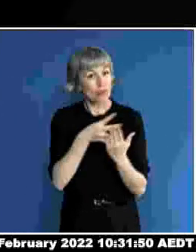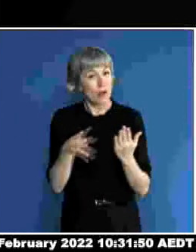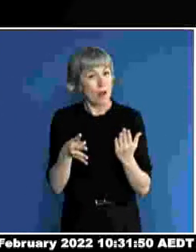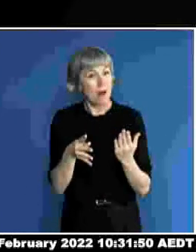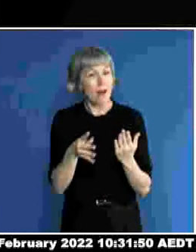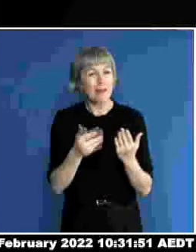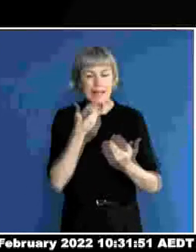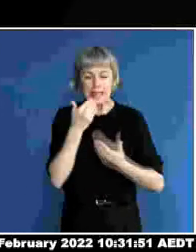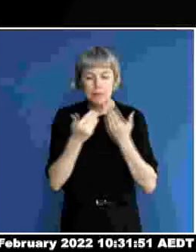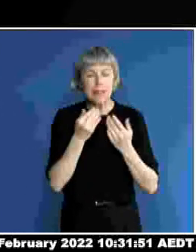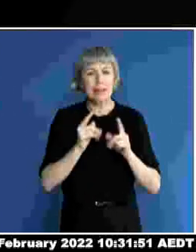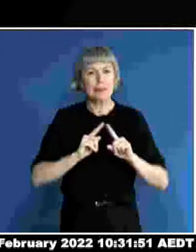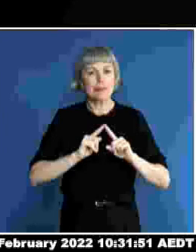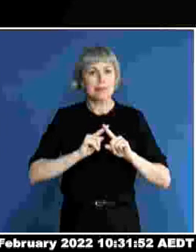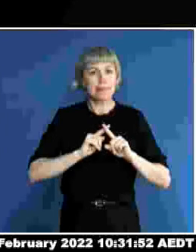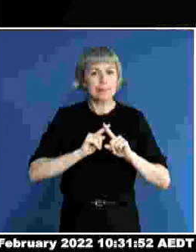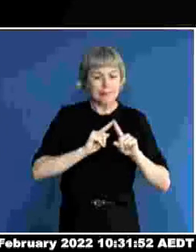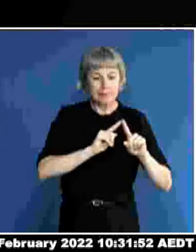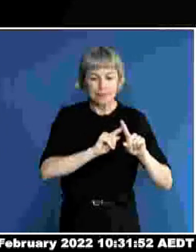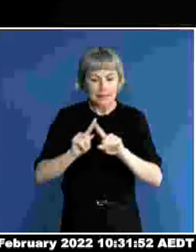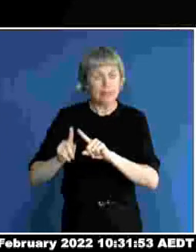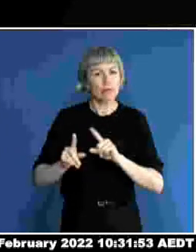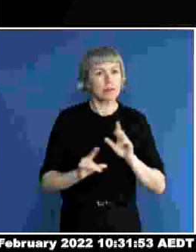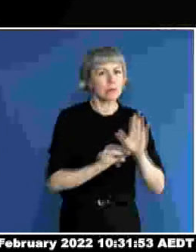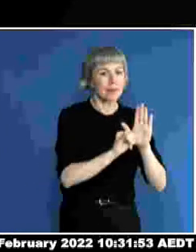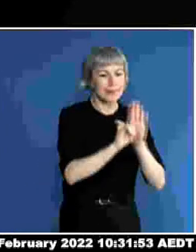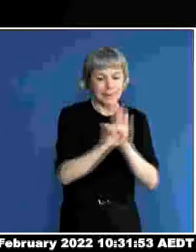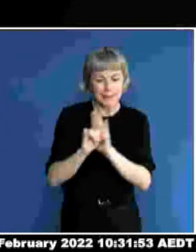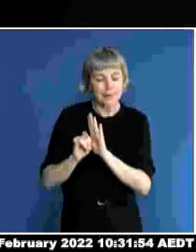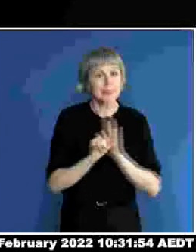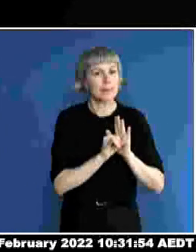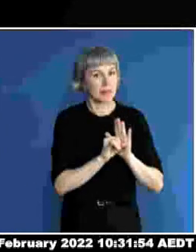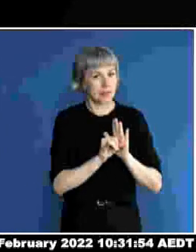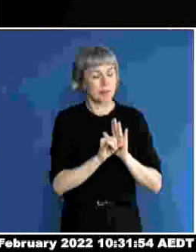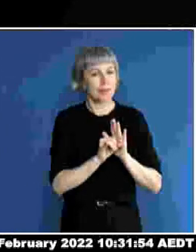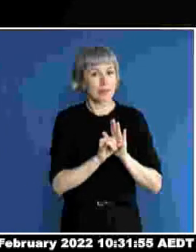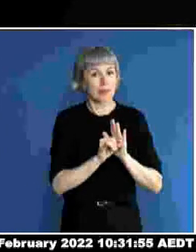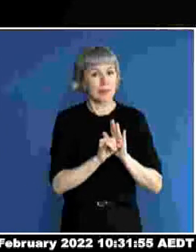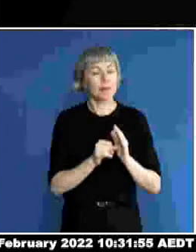perhaps recognising a multi-layered approach to seeking employment.